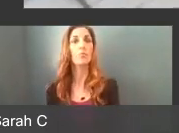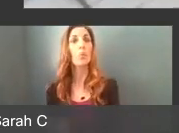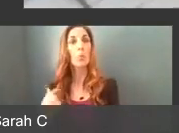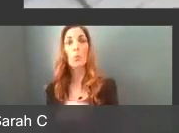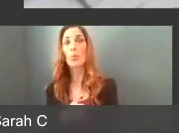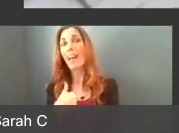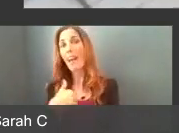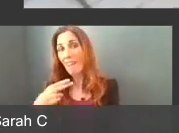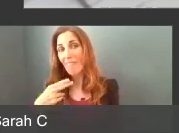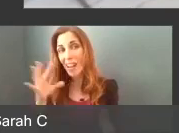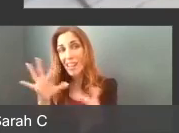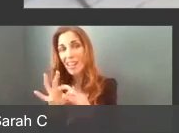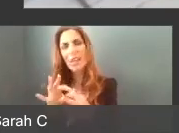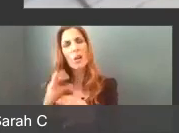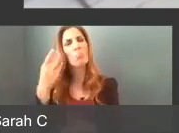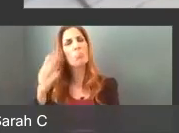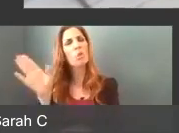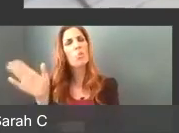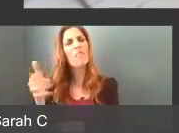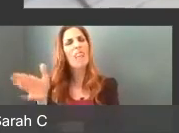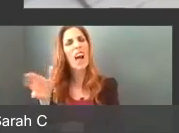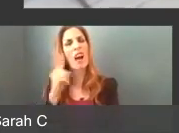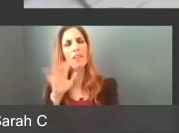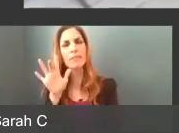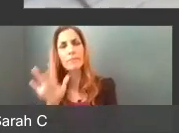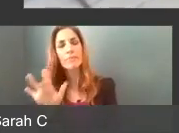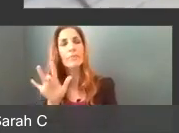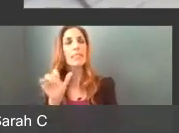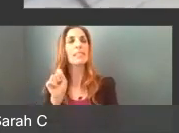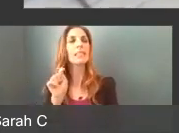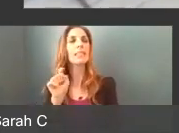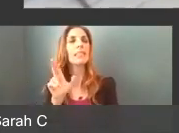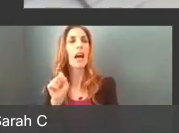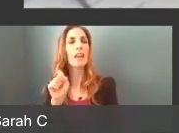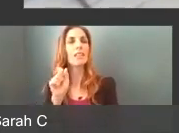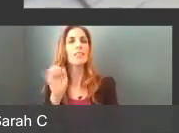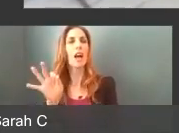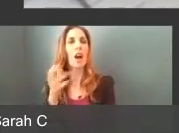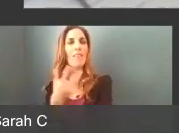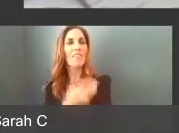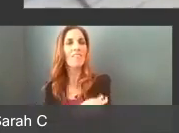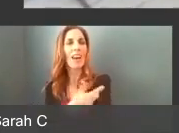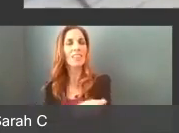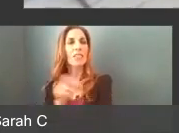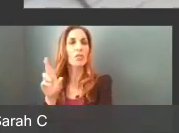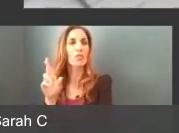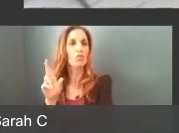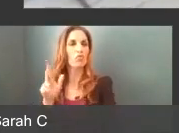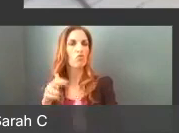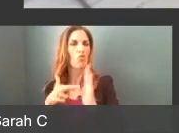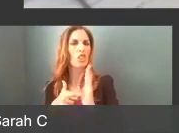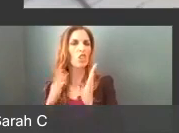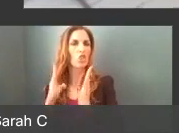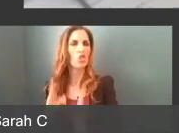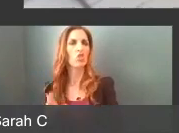flag that says "Status of Vaccine Registrants." This link will take you to a chart that lists how many